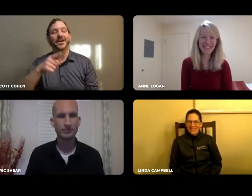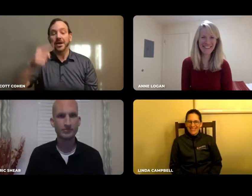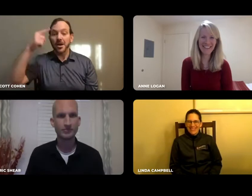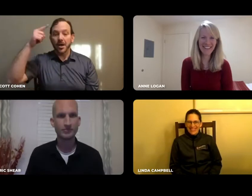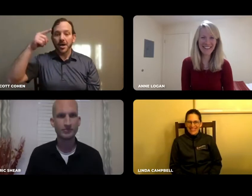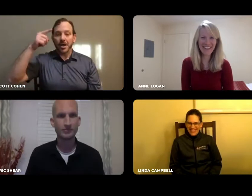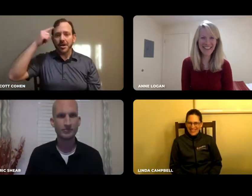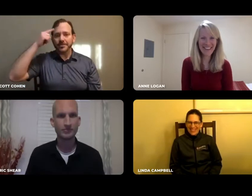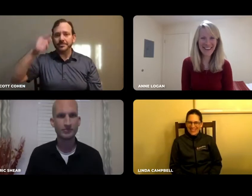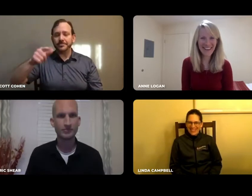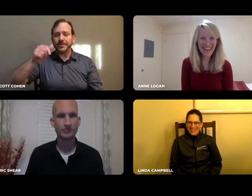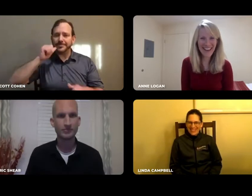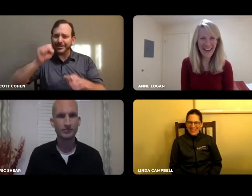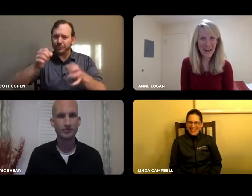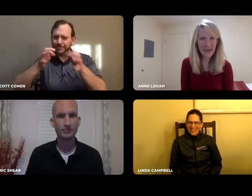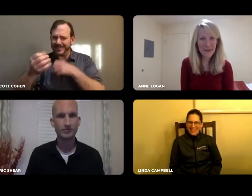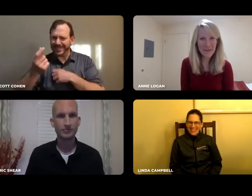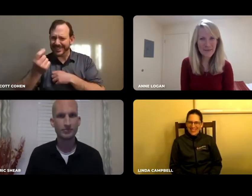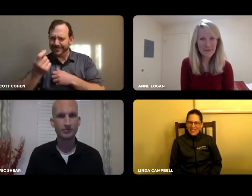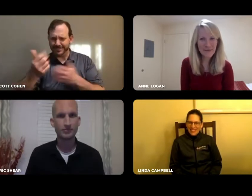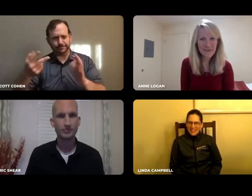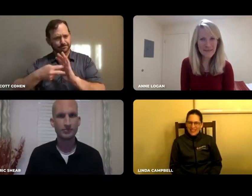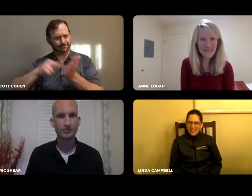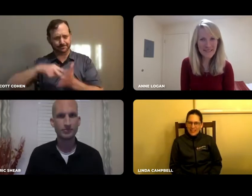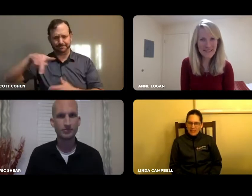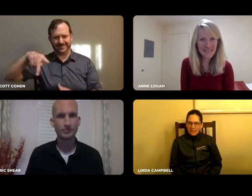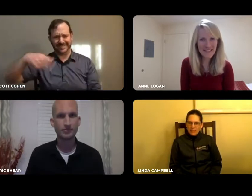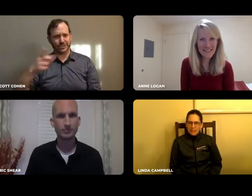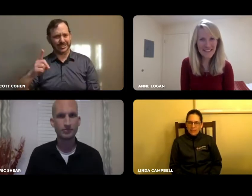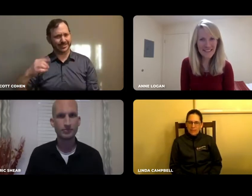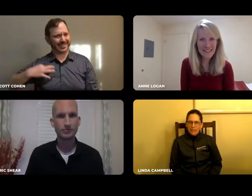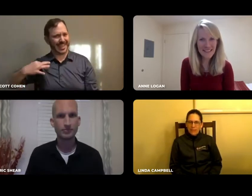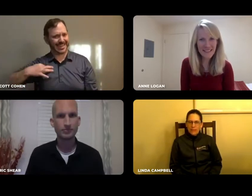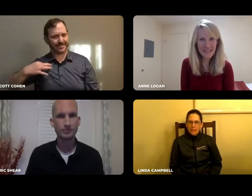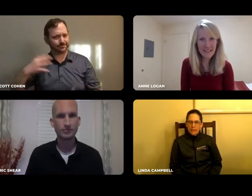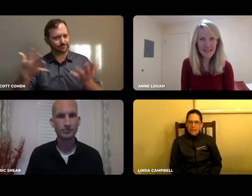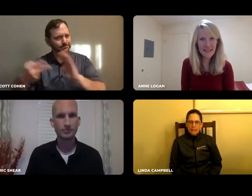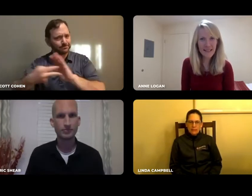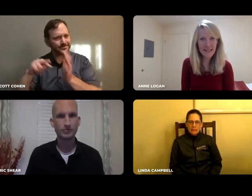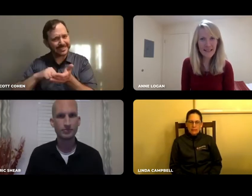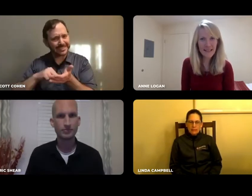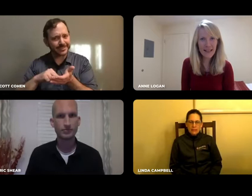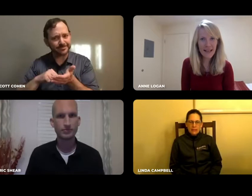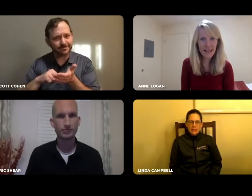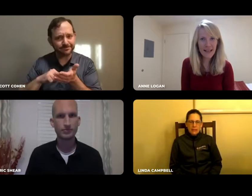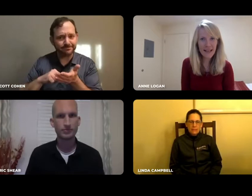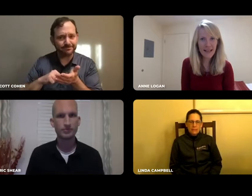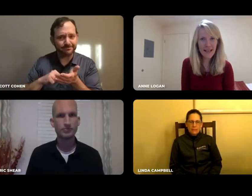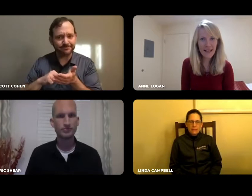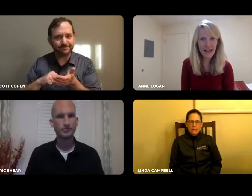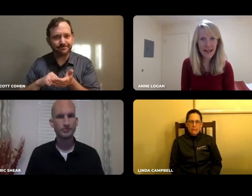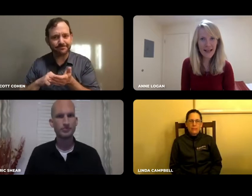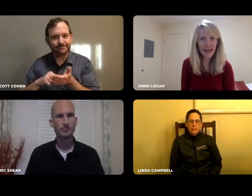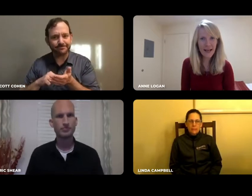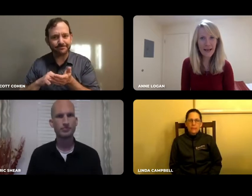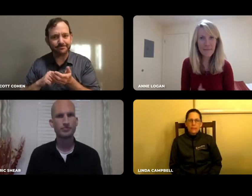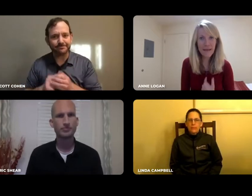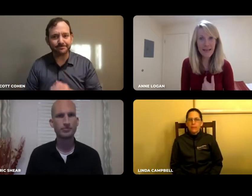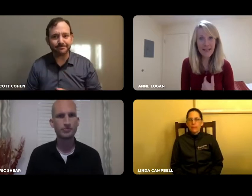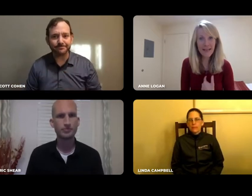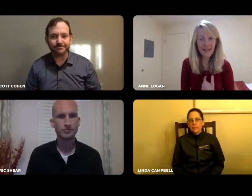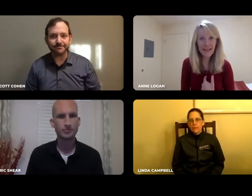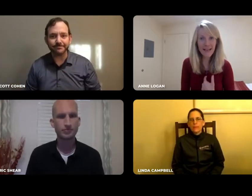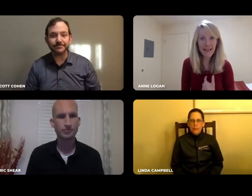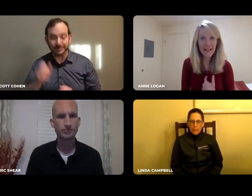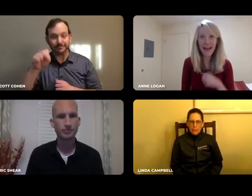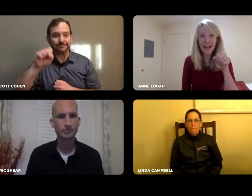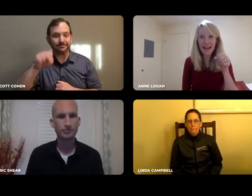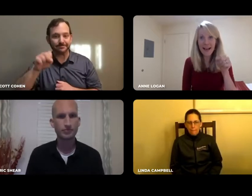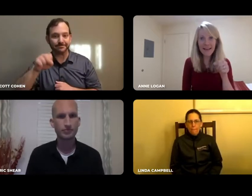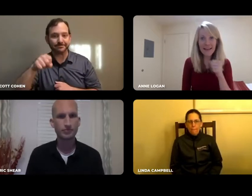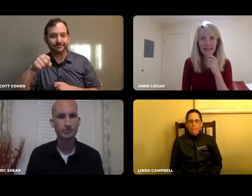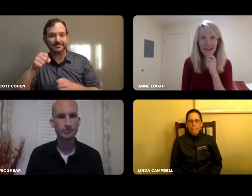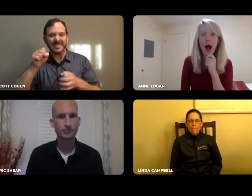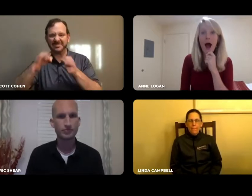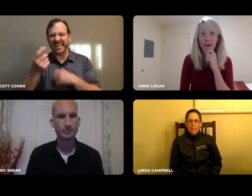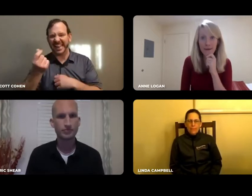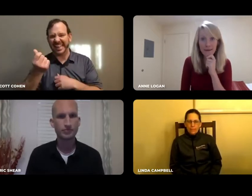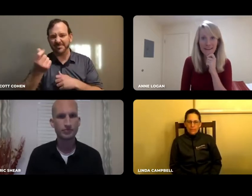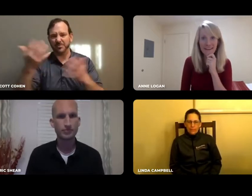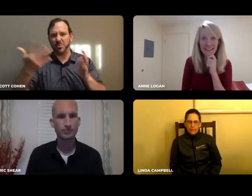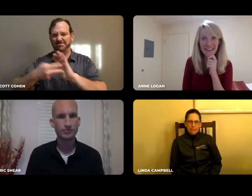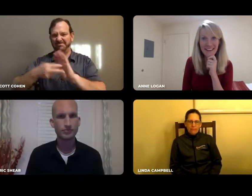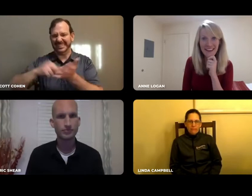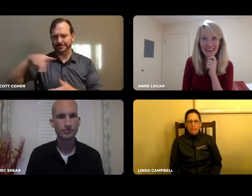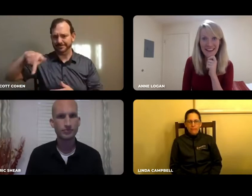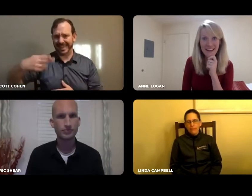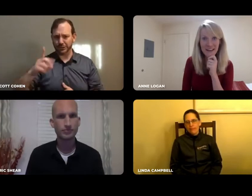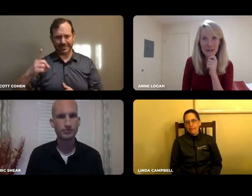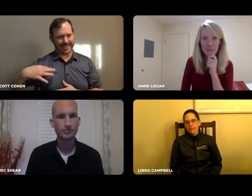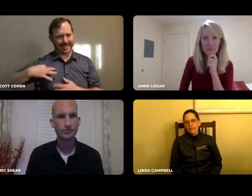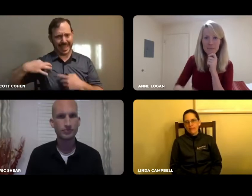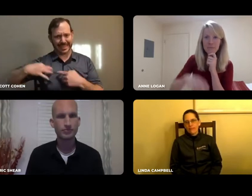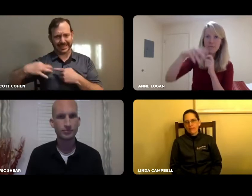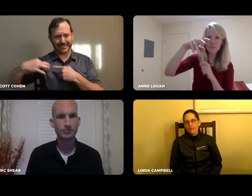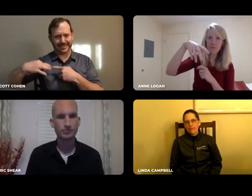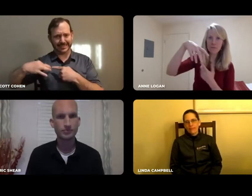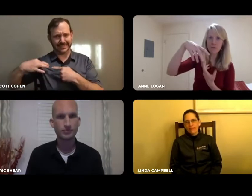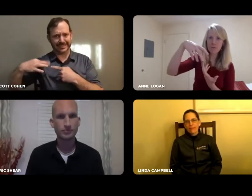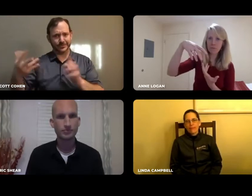Can you tell me what you mean by Being a PhD candidate?